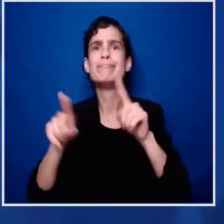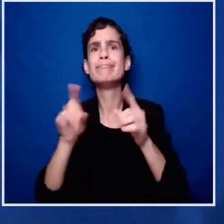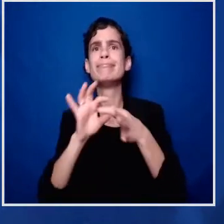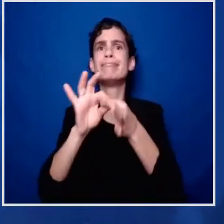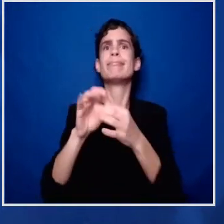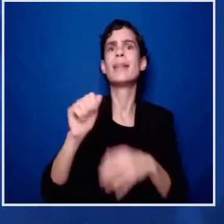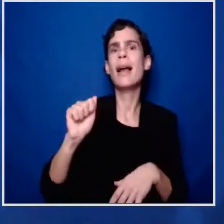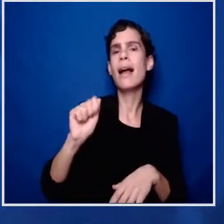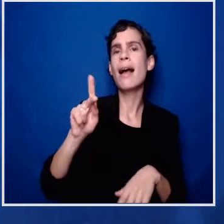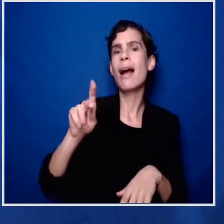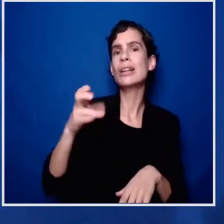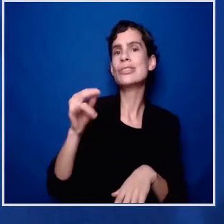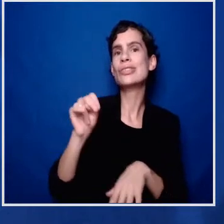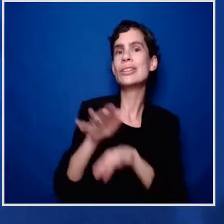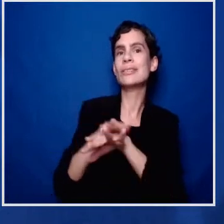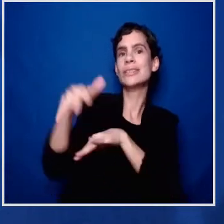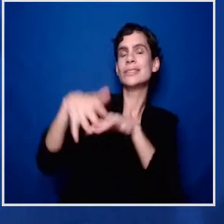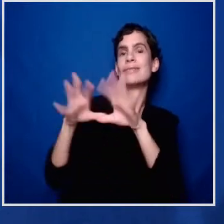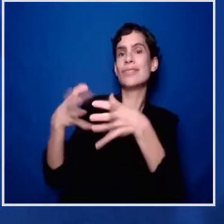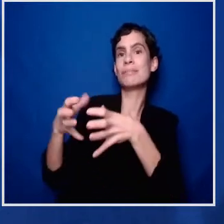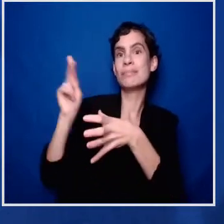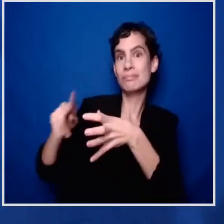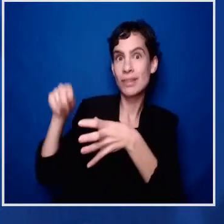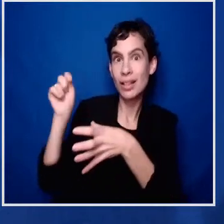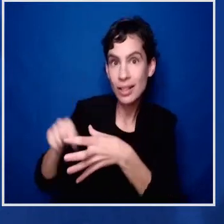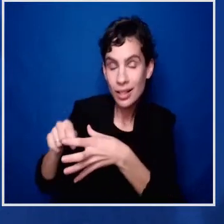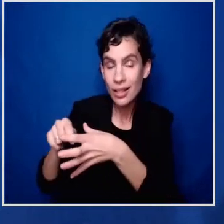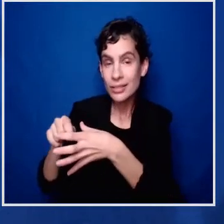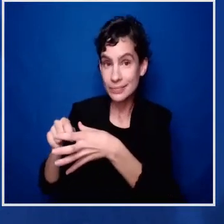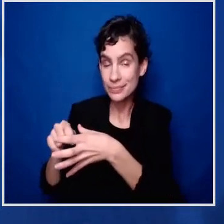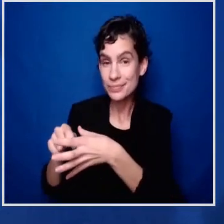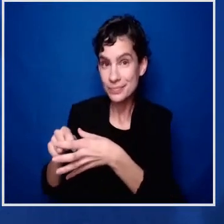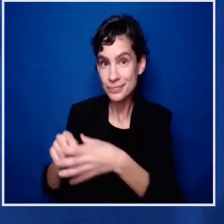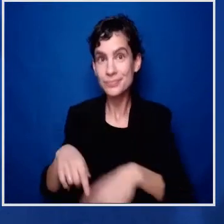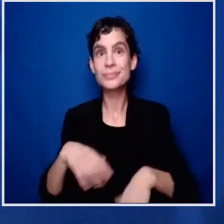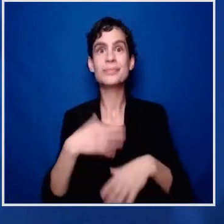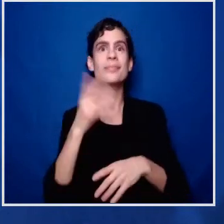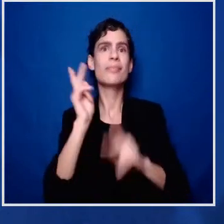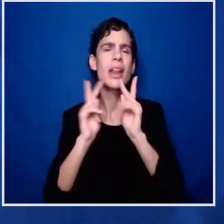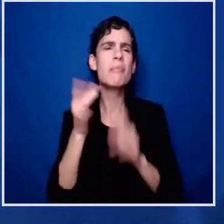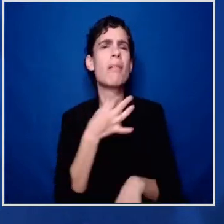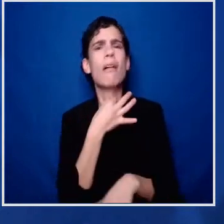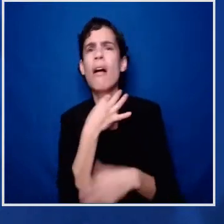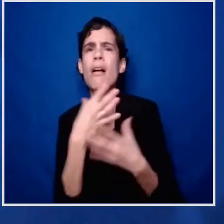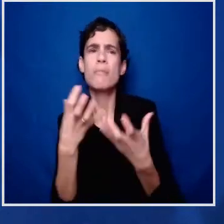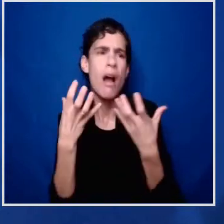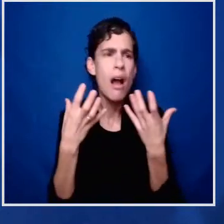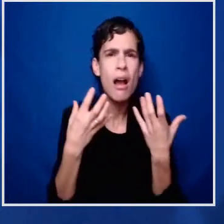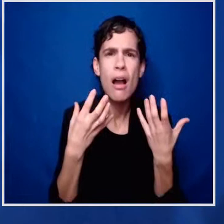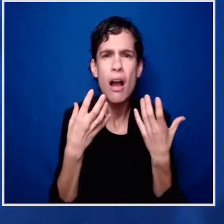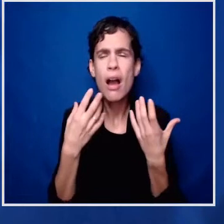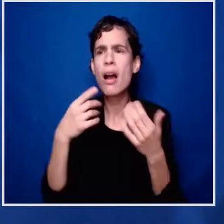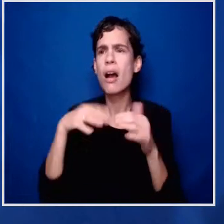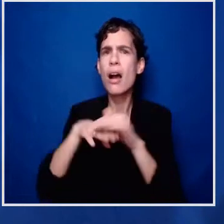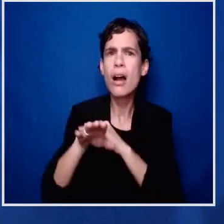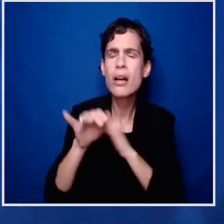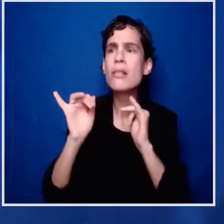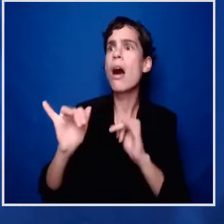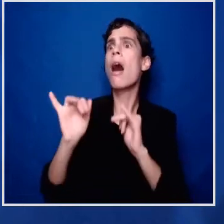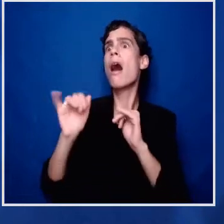INFORMATION. WE ALSO HAVE THE MUSEUM, THE